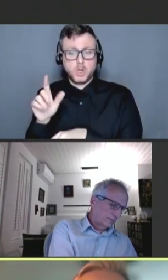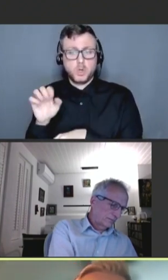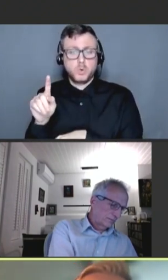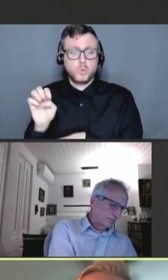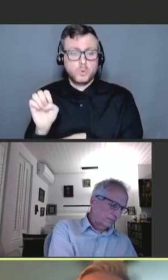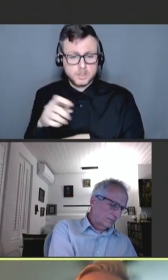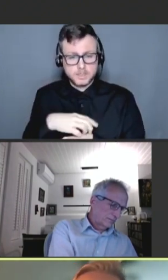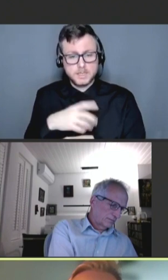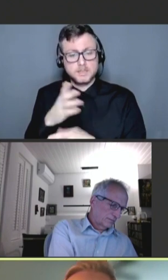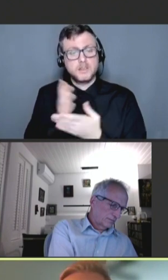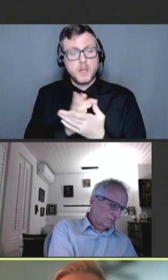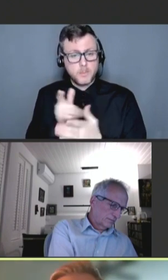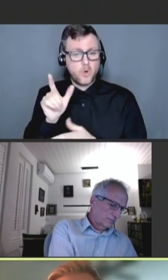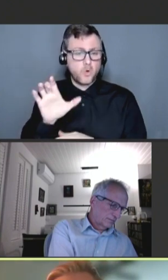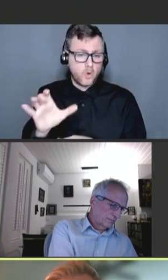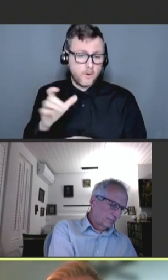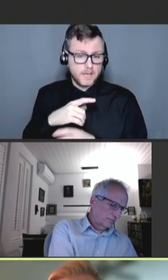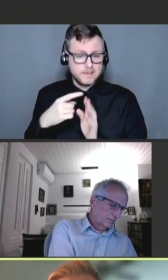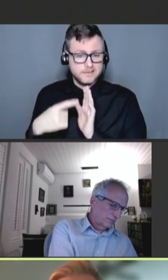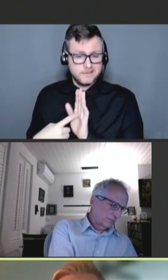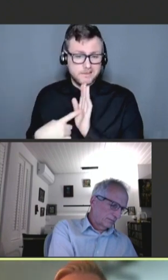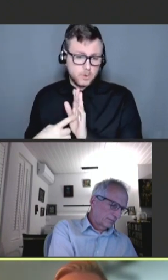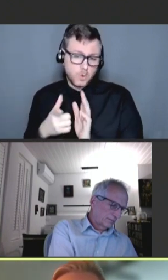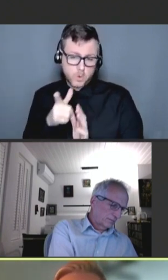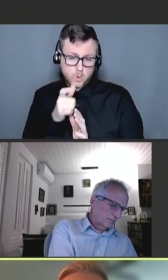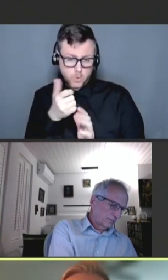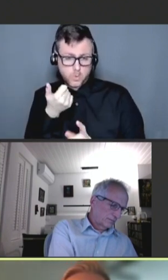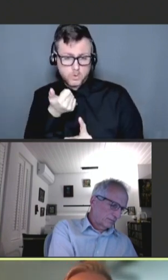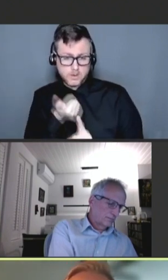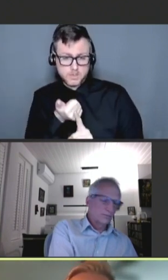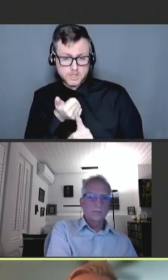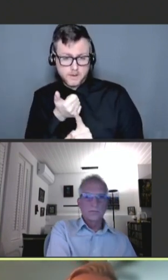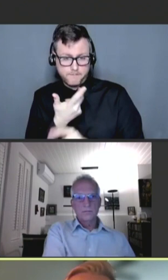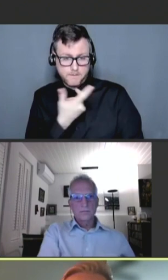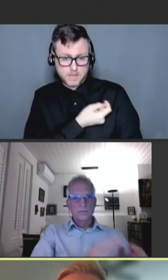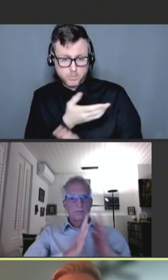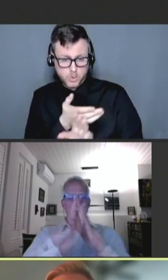Long-COVID symptoms in people who had received COVID-19 vaccine before being infected,